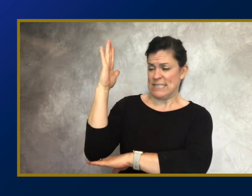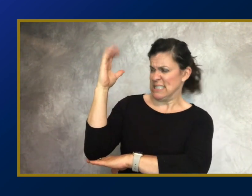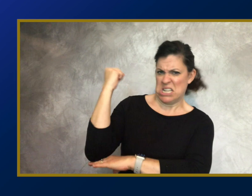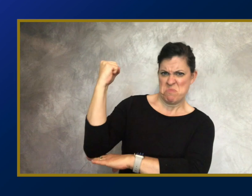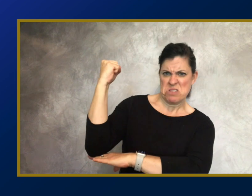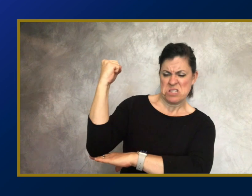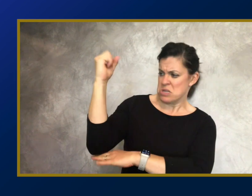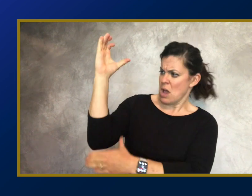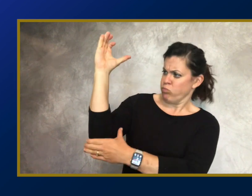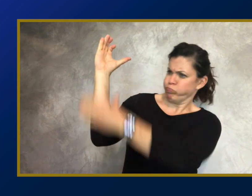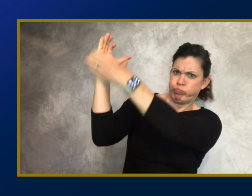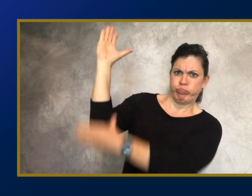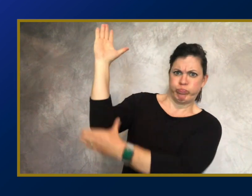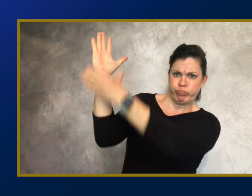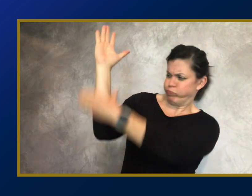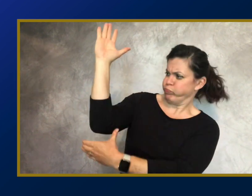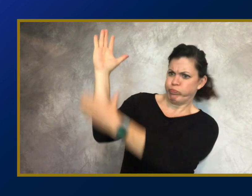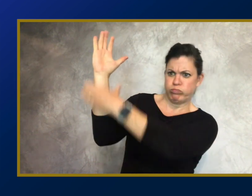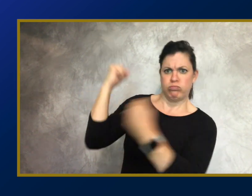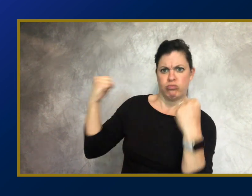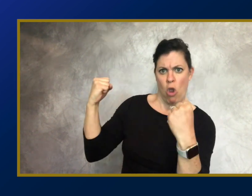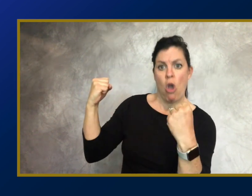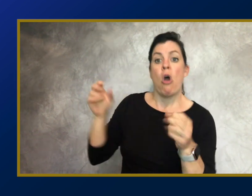and the branches are held up by the strength of the trunk itself.